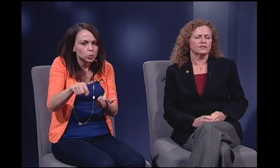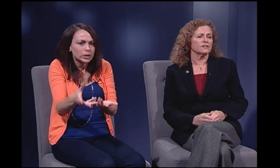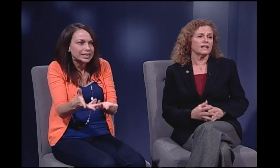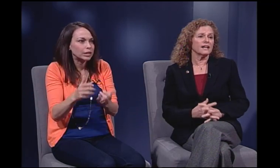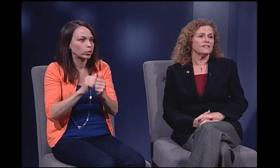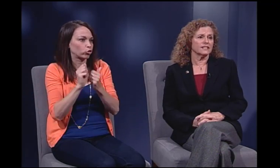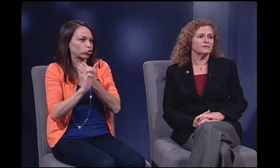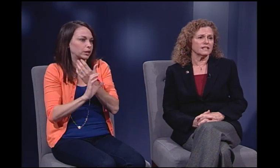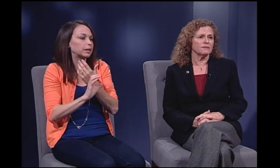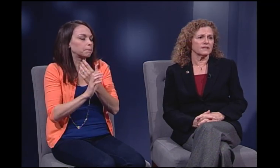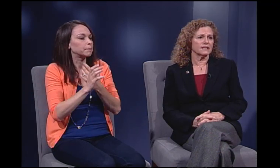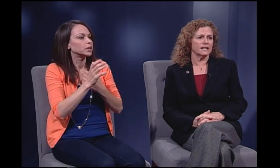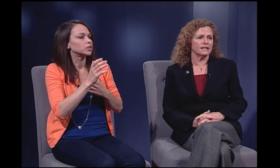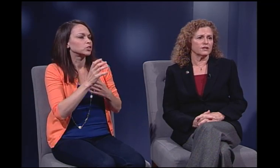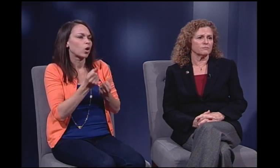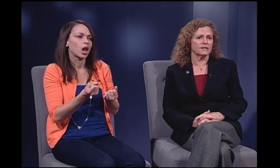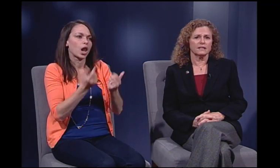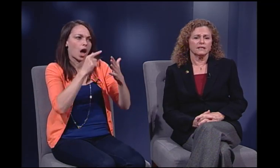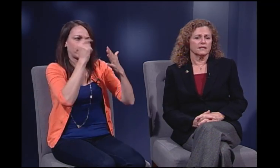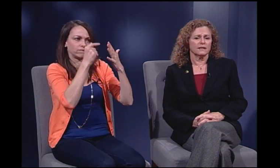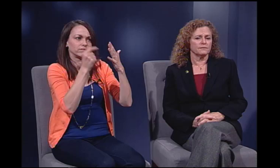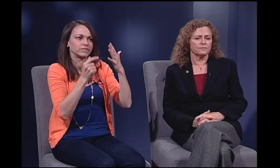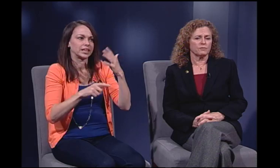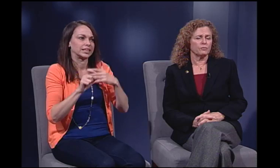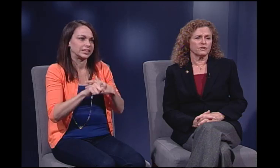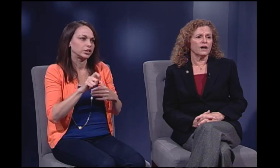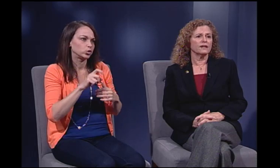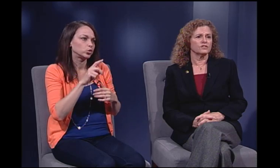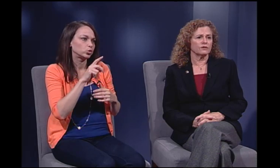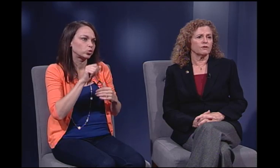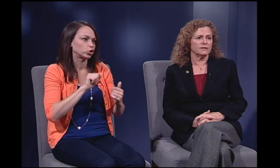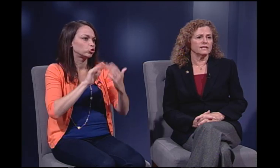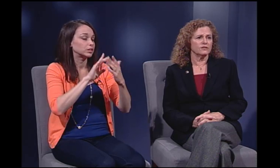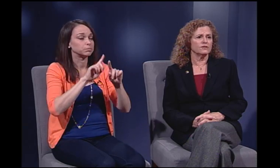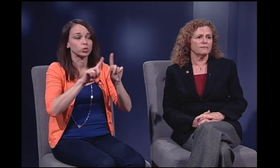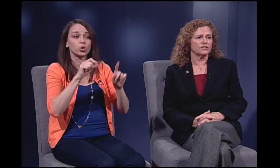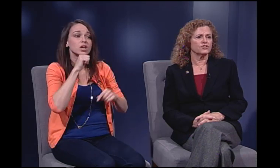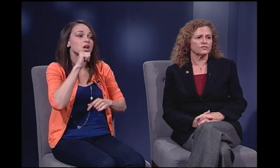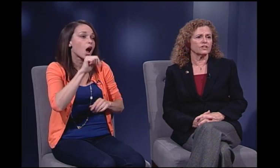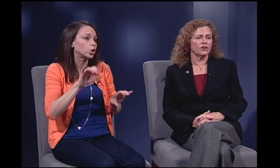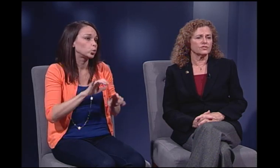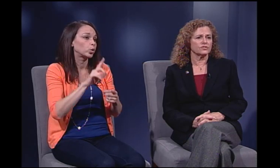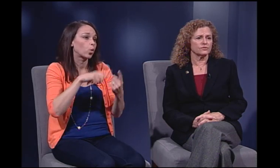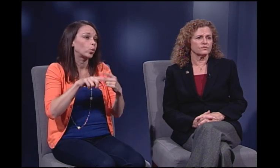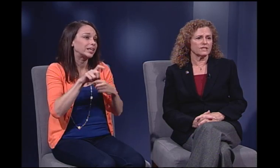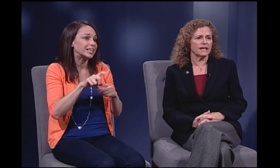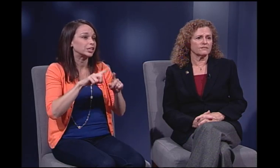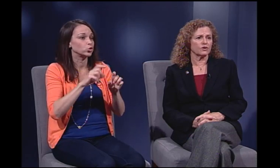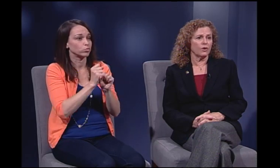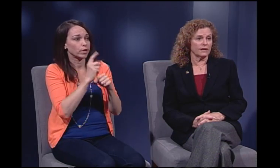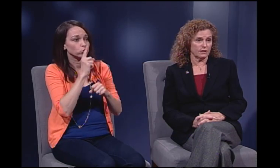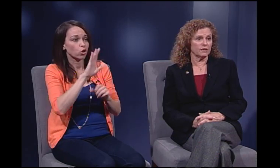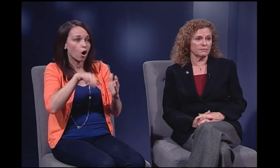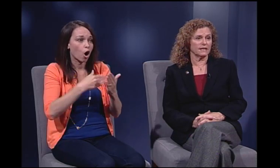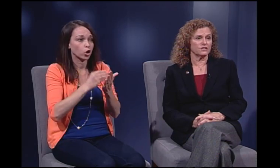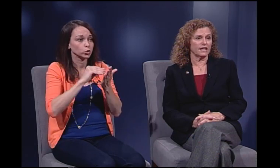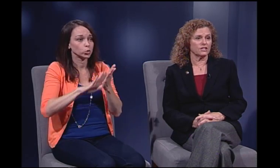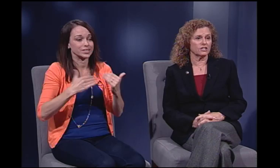There's a lot of things we need to be looking at here, but we're not doing what we need to do to make sure that all students have the quality public education